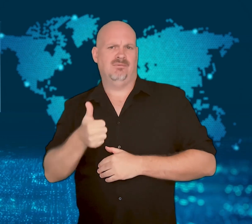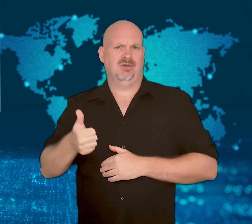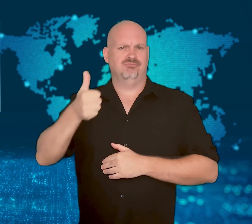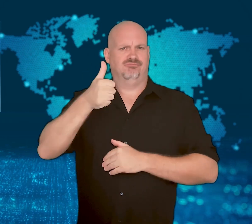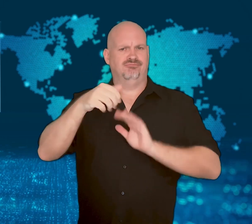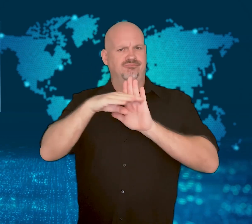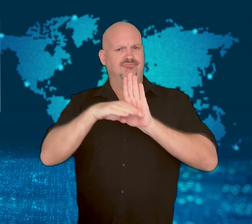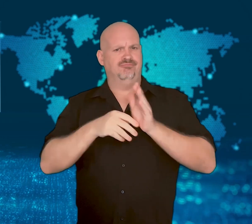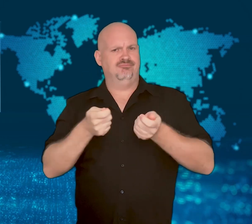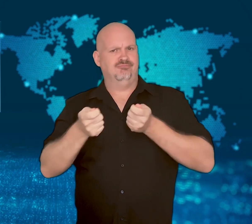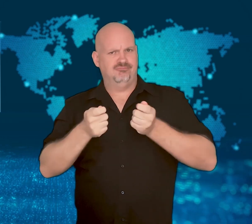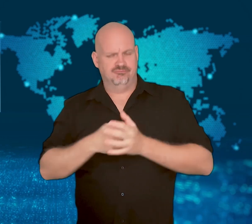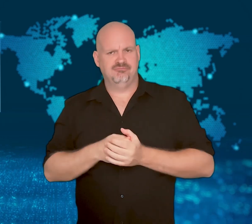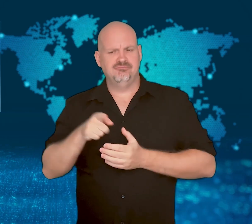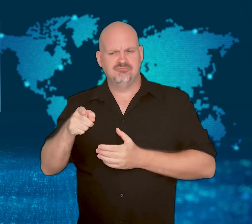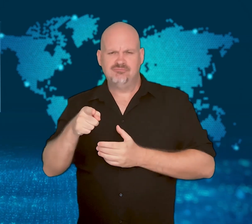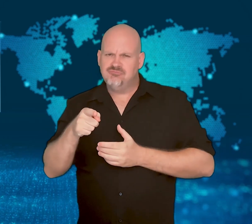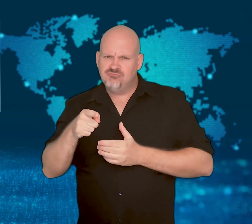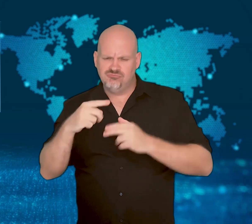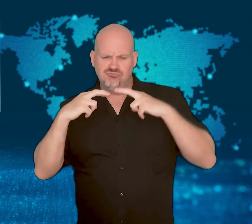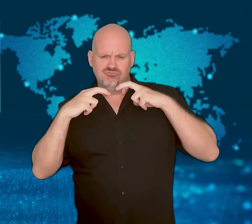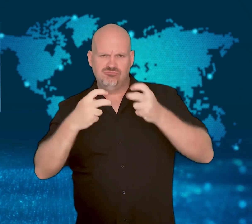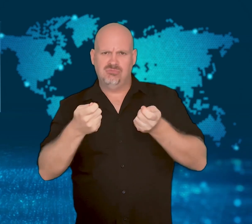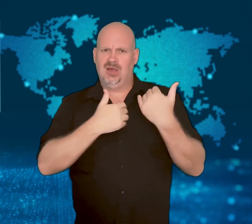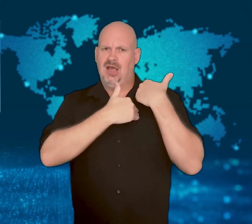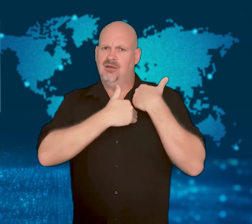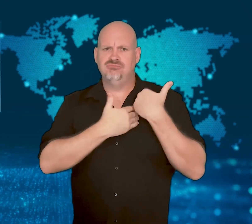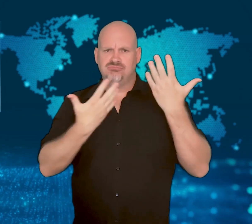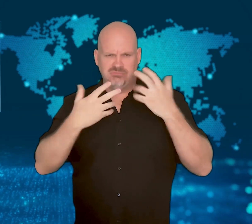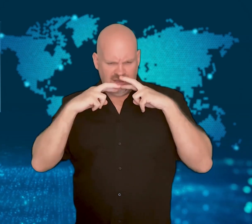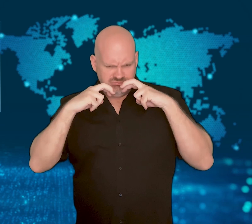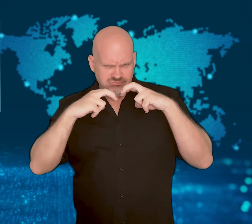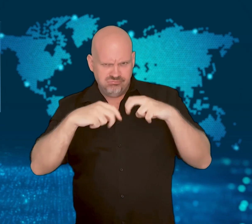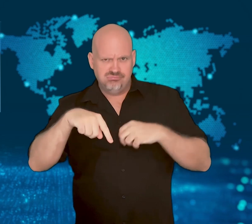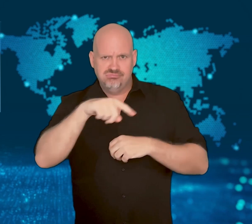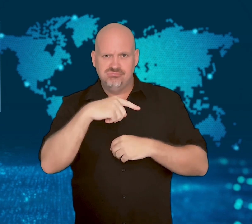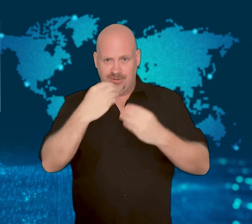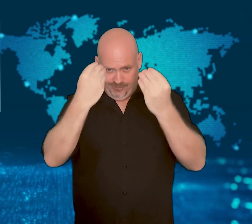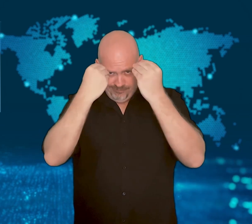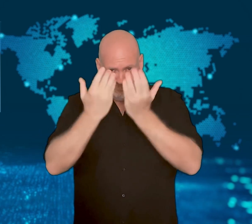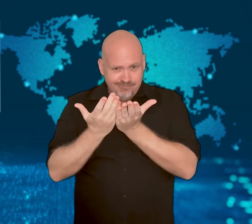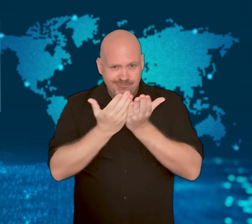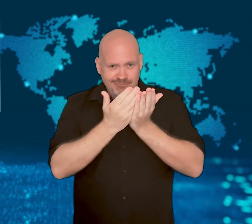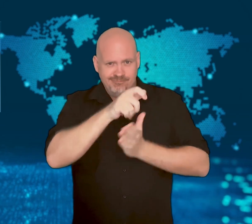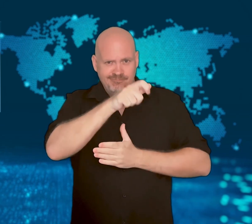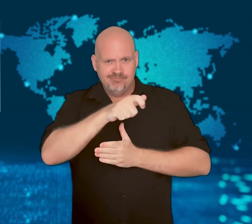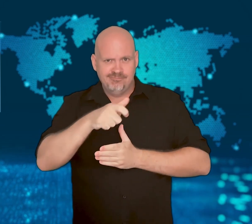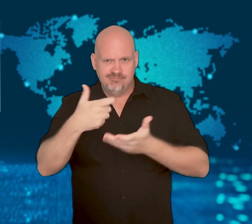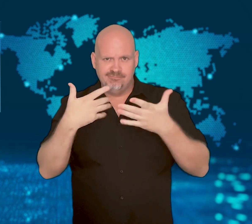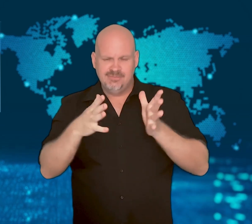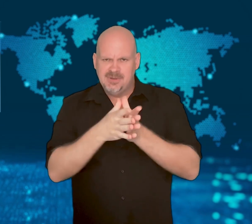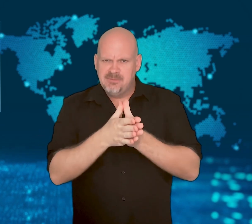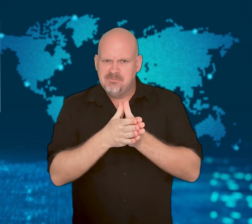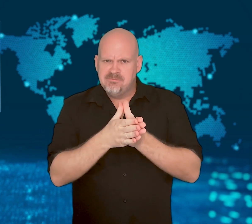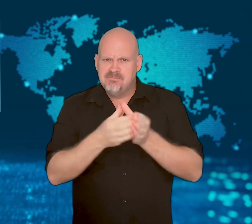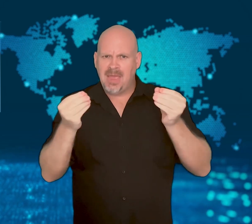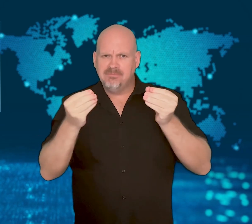an investigation into the disappearance of students from a college